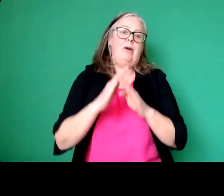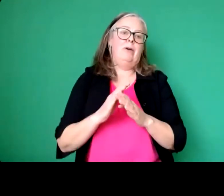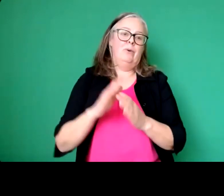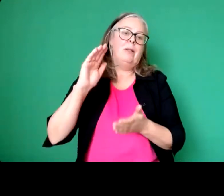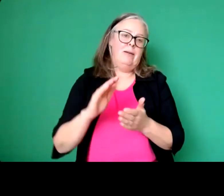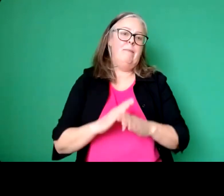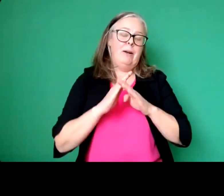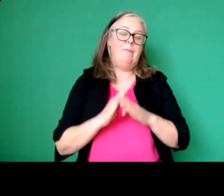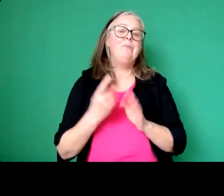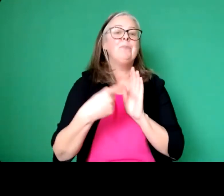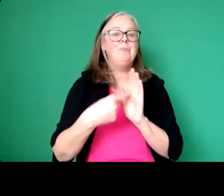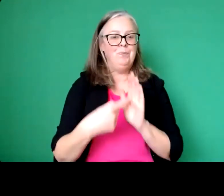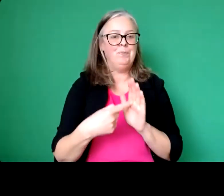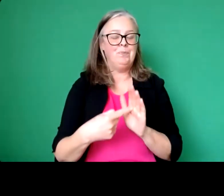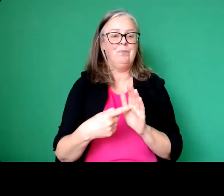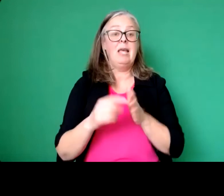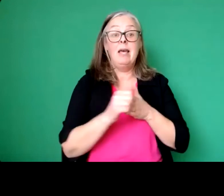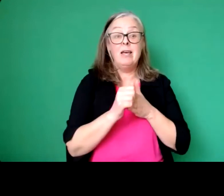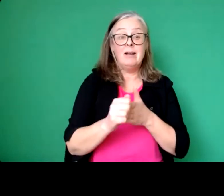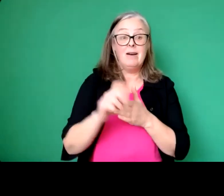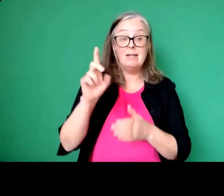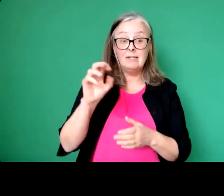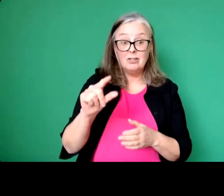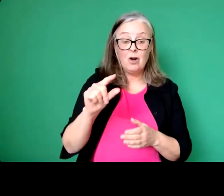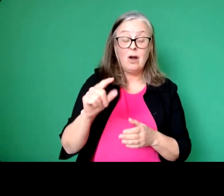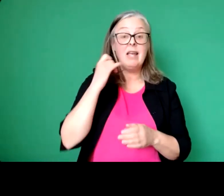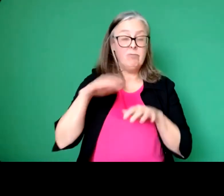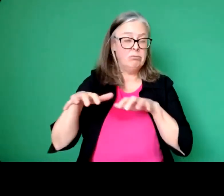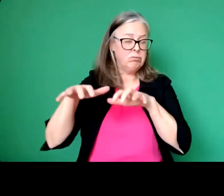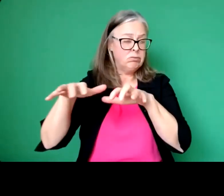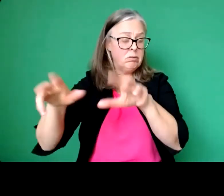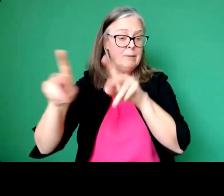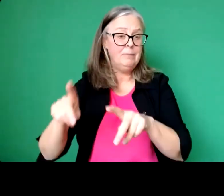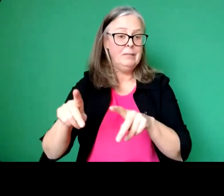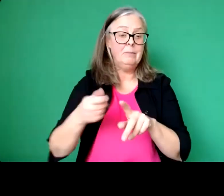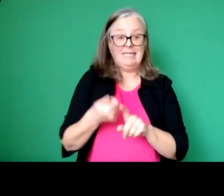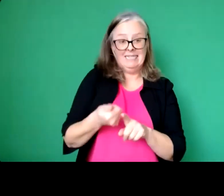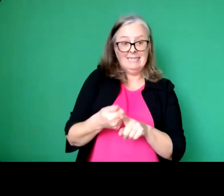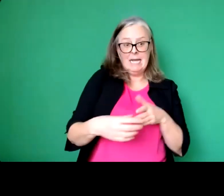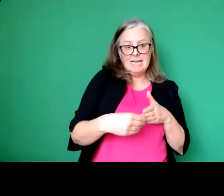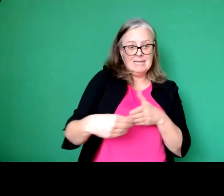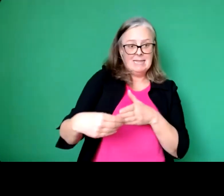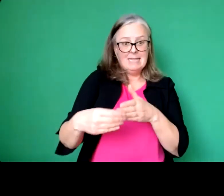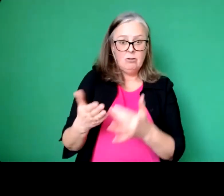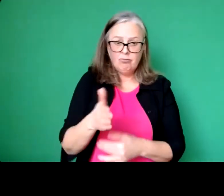a guide dog would lead me through a crowd of people as opposed to up to them with a cane